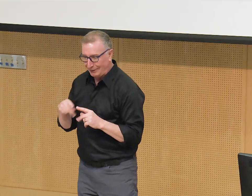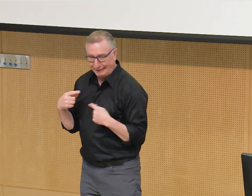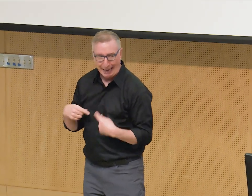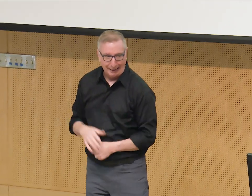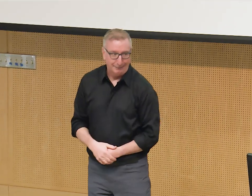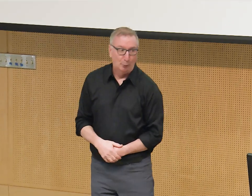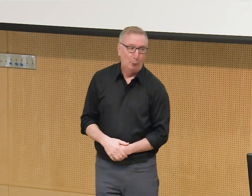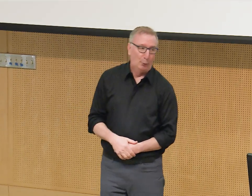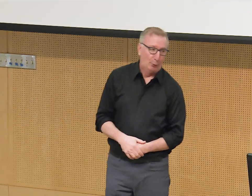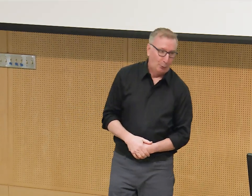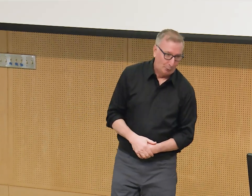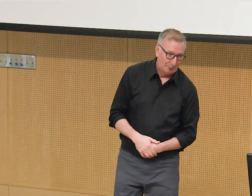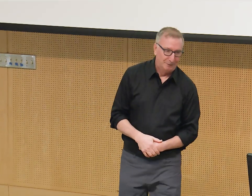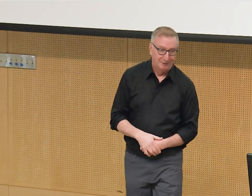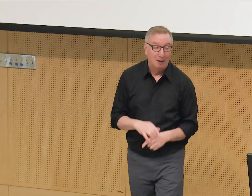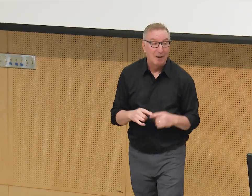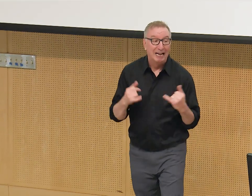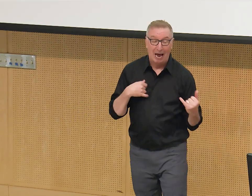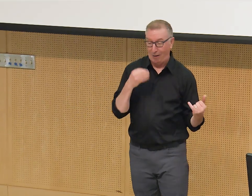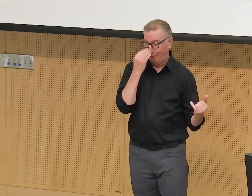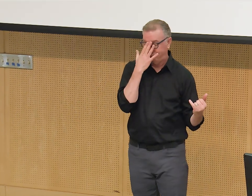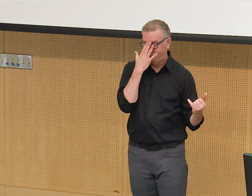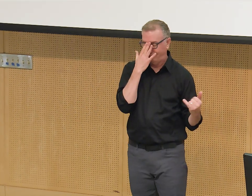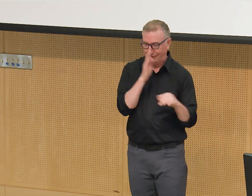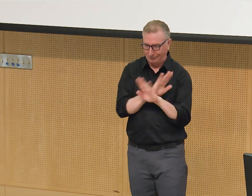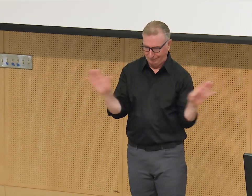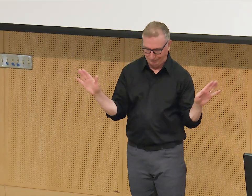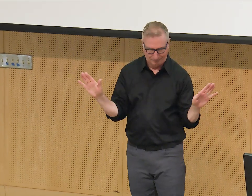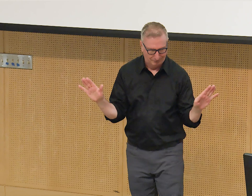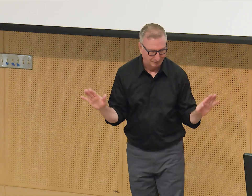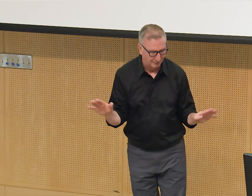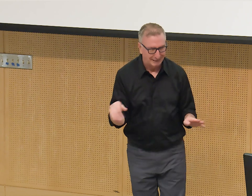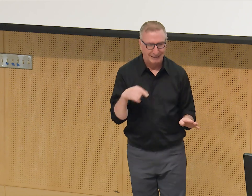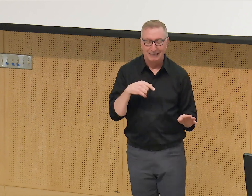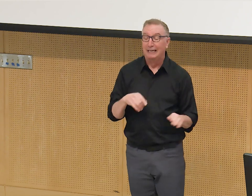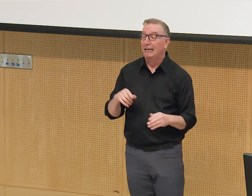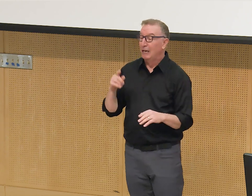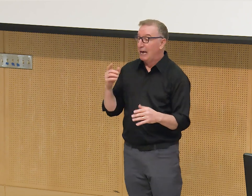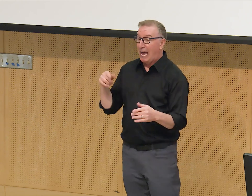other hearing people sign language, though I have learned my lesson and know that that is not the way to go.